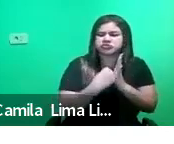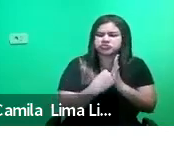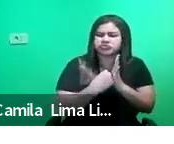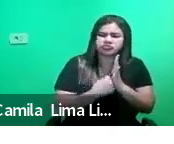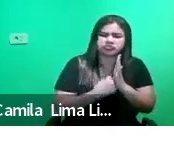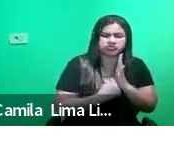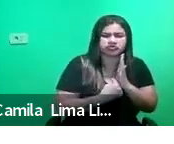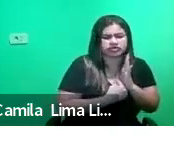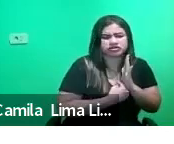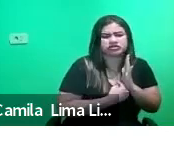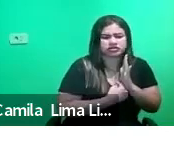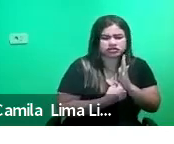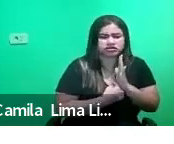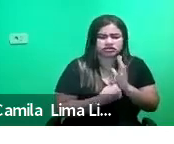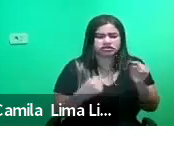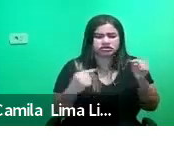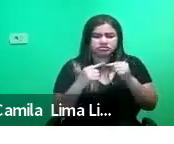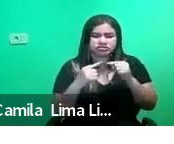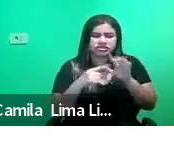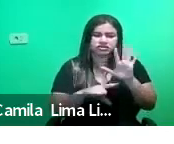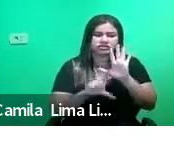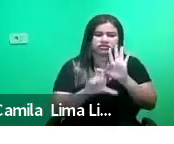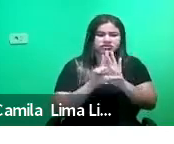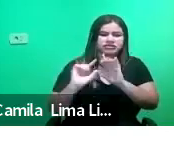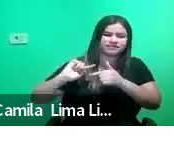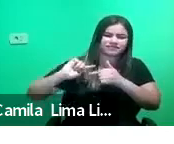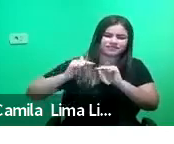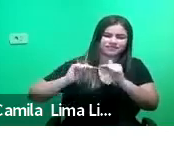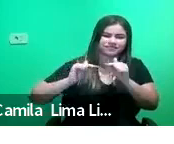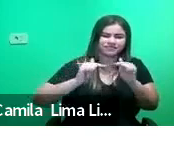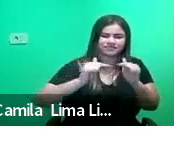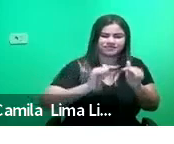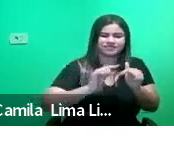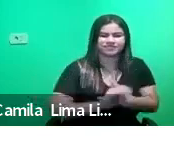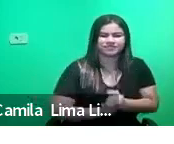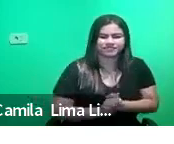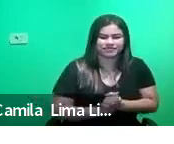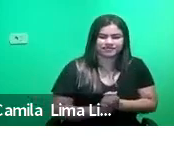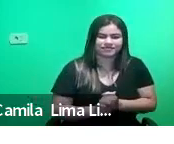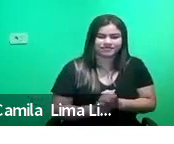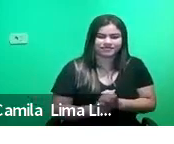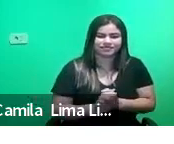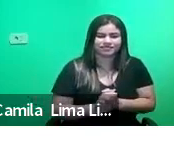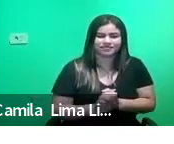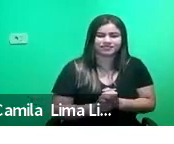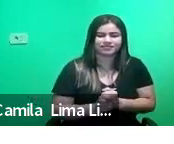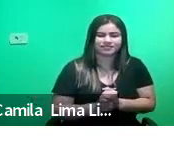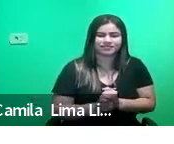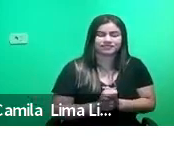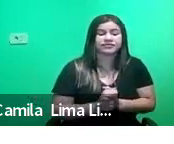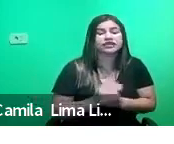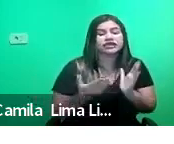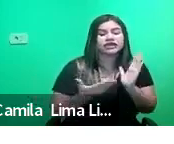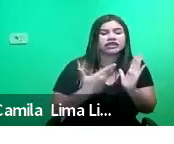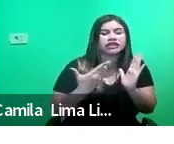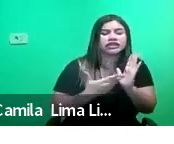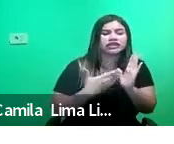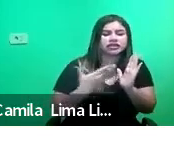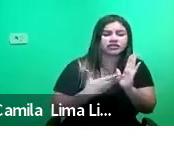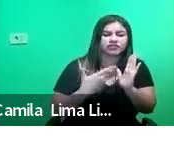already. I think I think about this genetic I think about this genetic law law in the Southern law in the Southern Santa's book The end of the cognitive